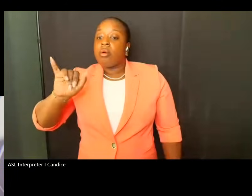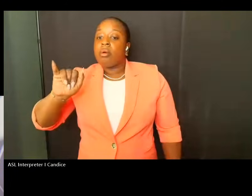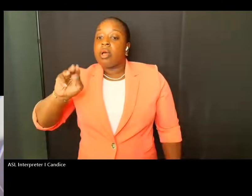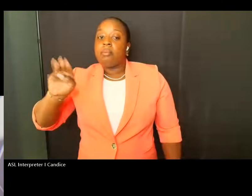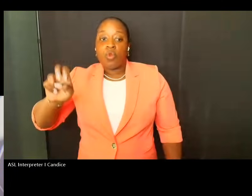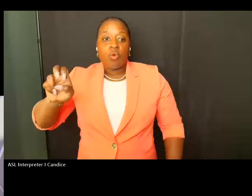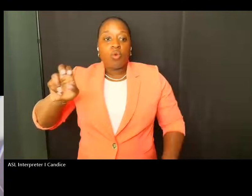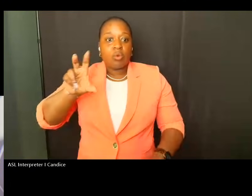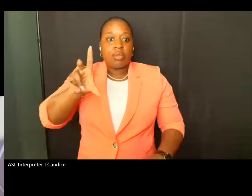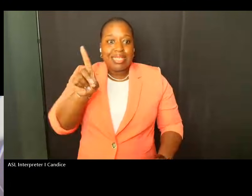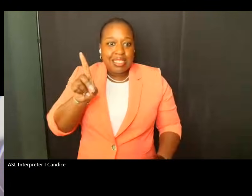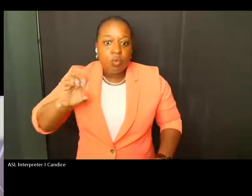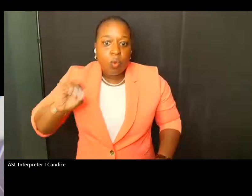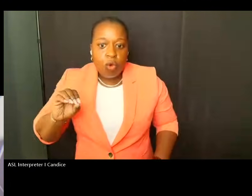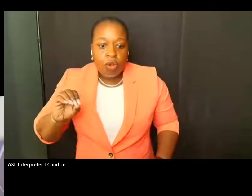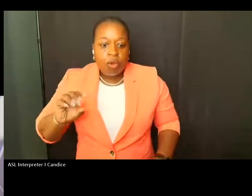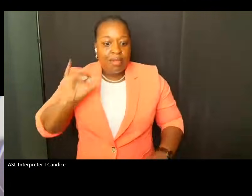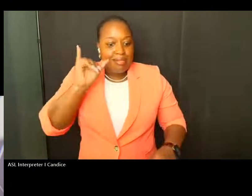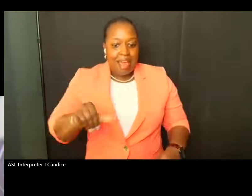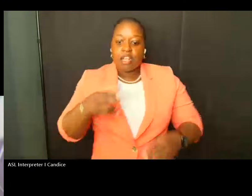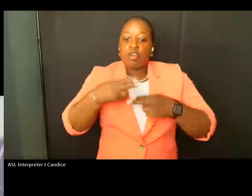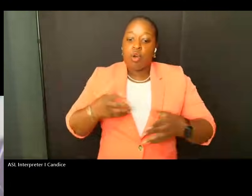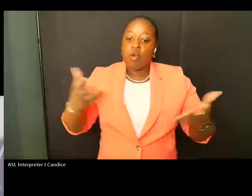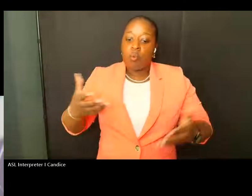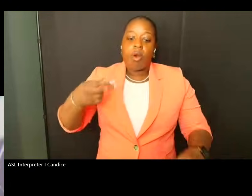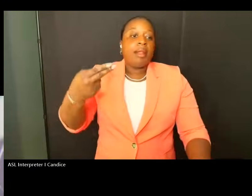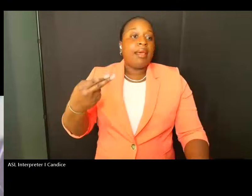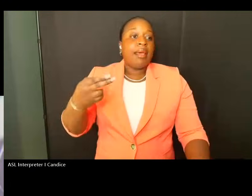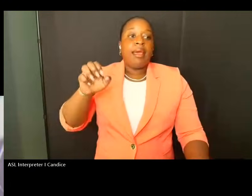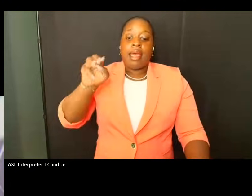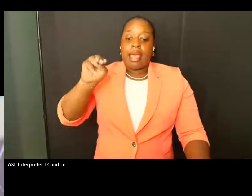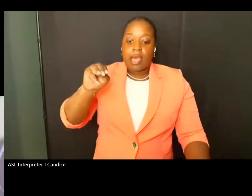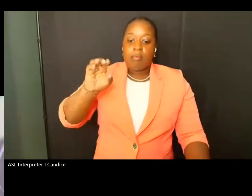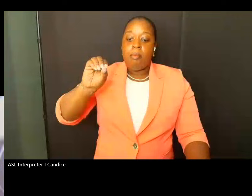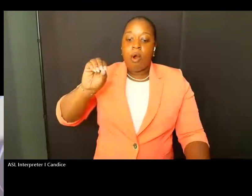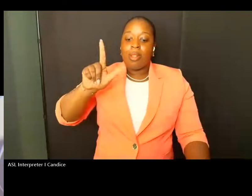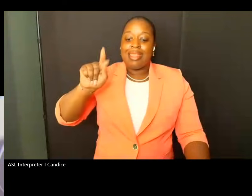So, for those that don't know that, that's basically her body was overproducing a lot